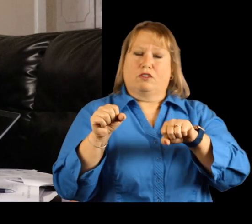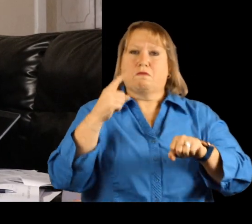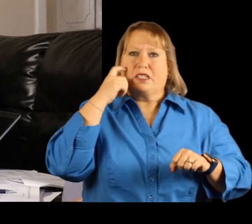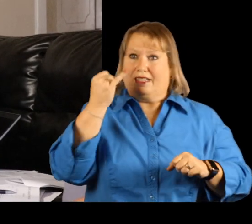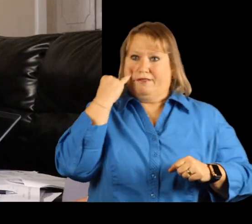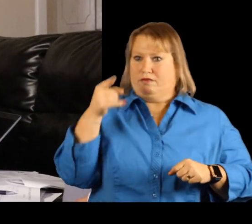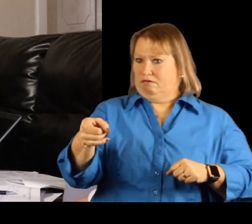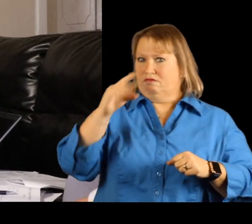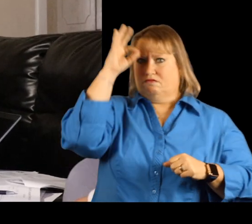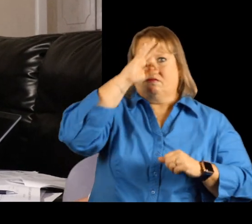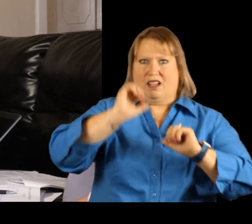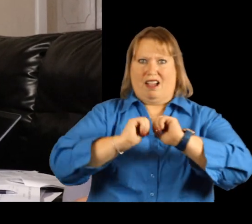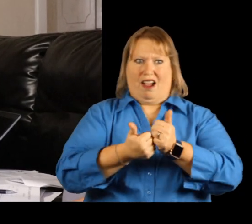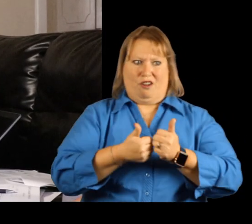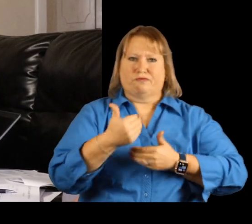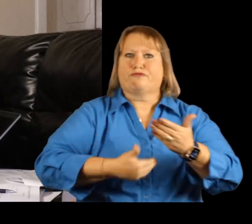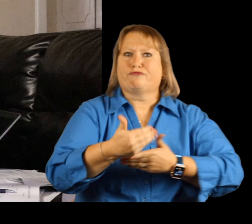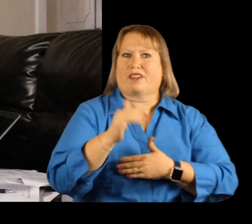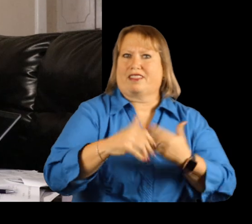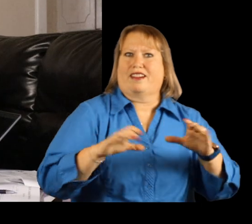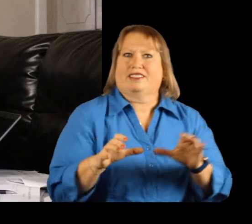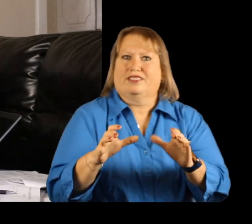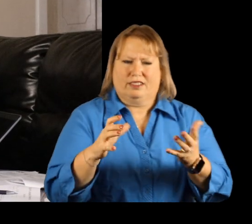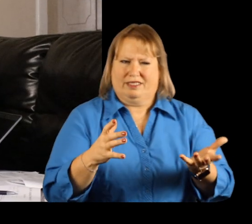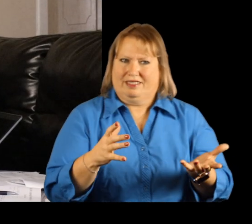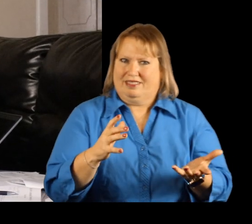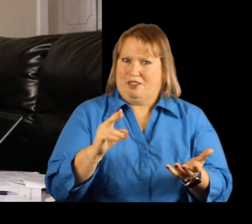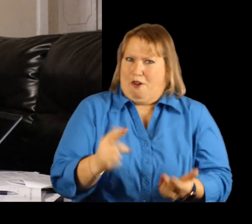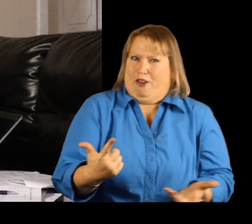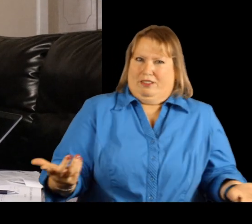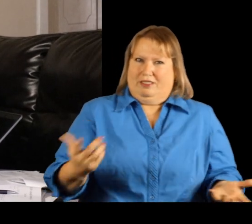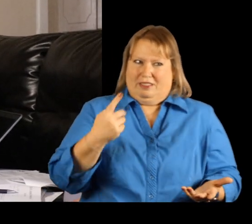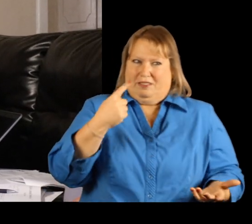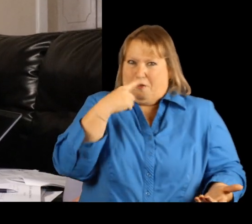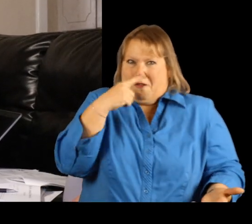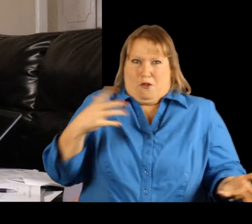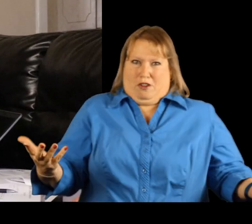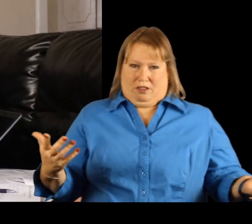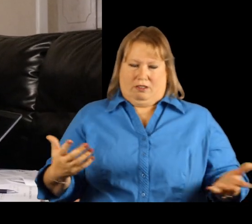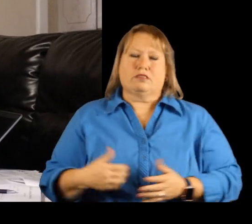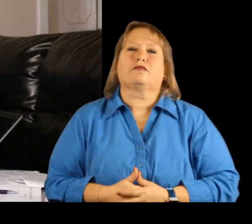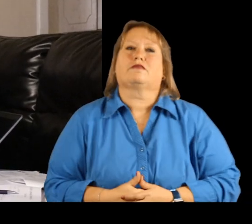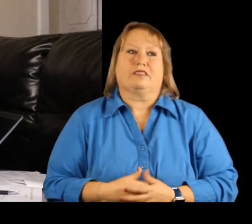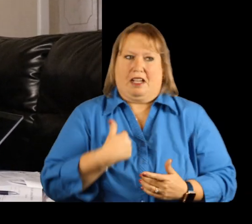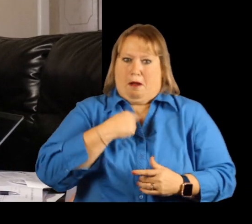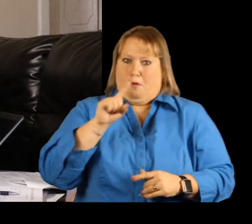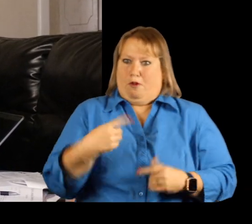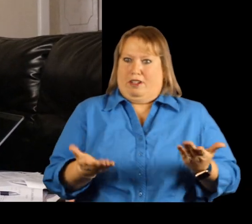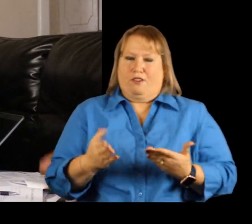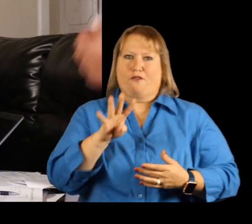Because if you don't know how to do that activity it's pointless because I am only here for 45 minutes.